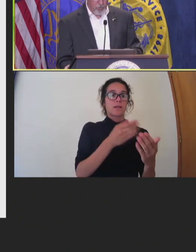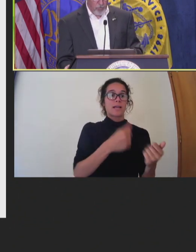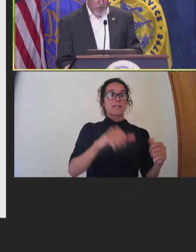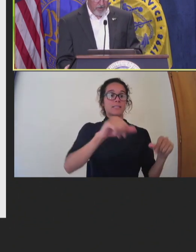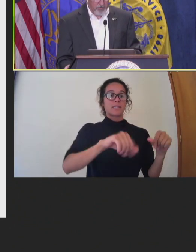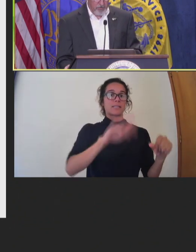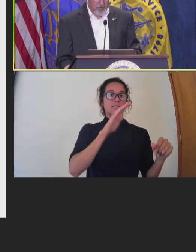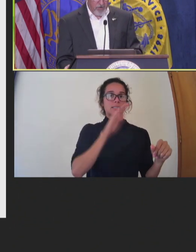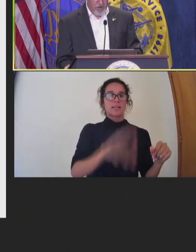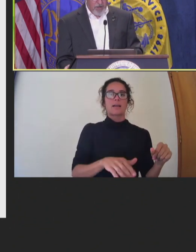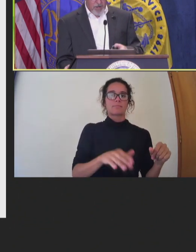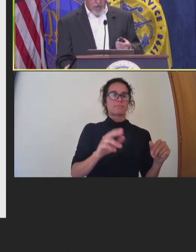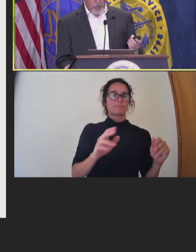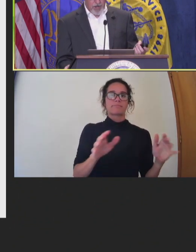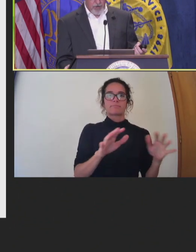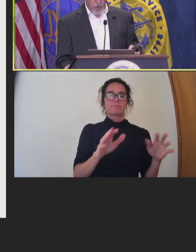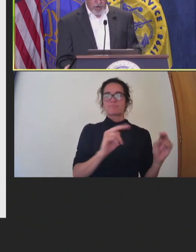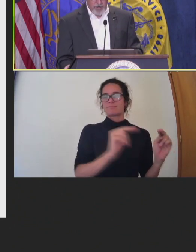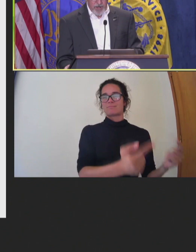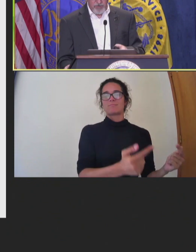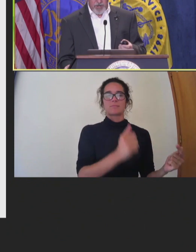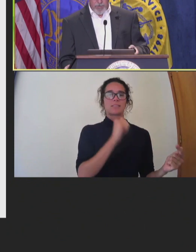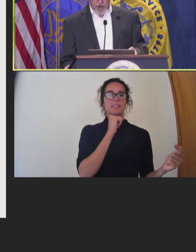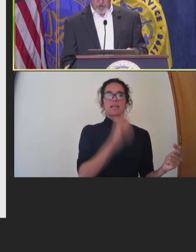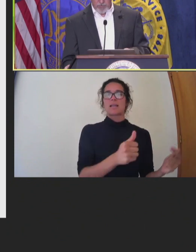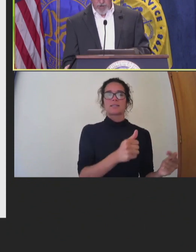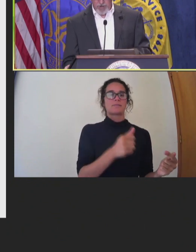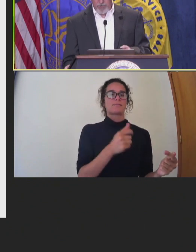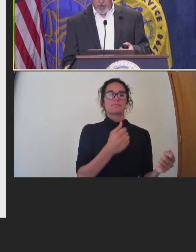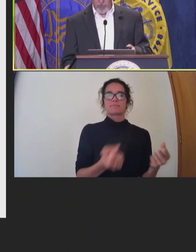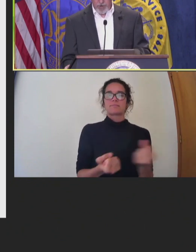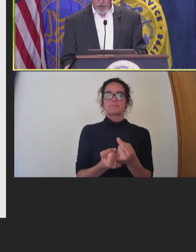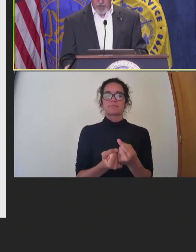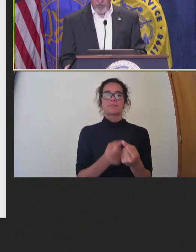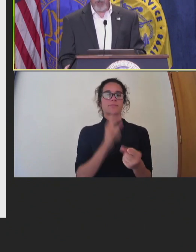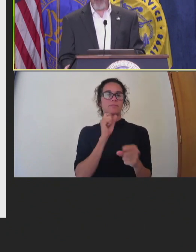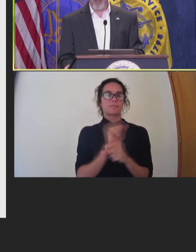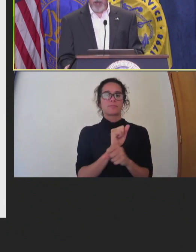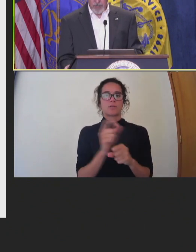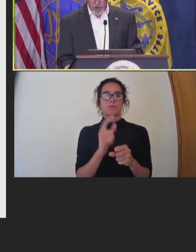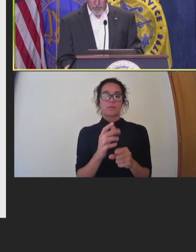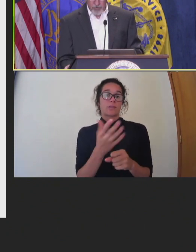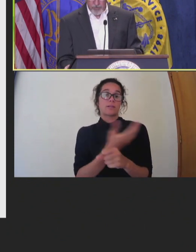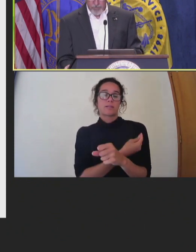mixed. And we need to recognize the impact of the pandemic on mental health and anxiety levels.